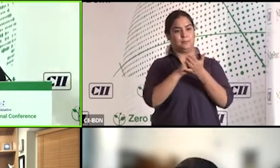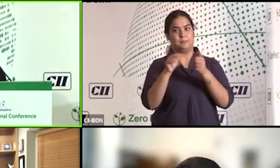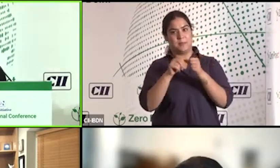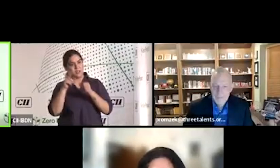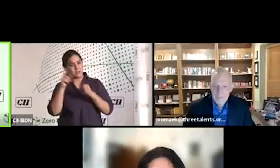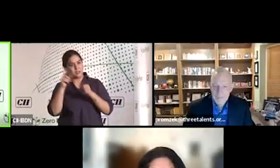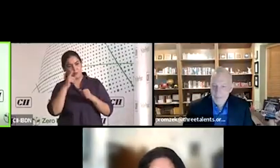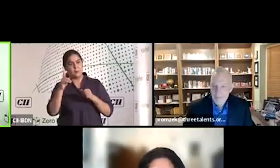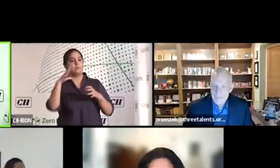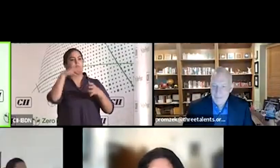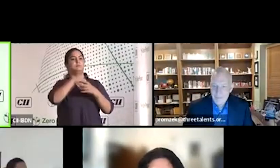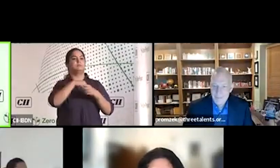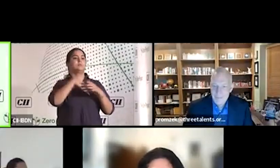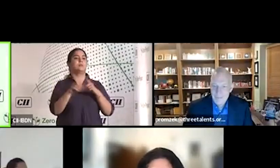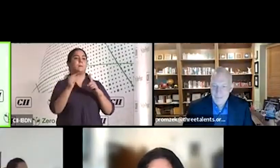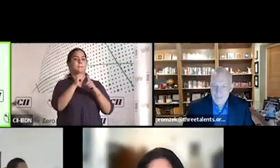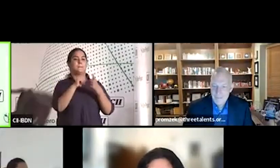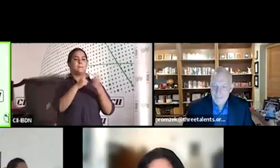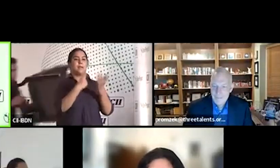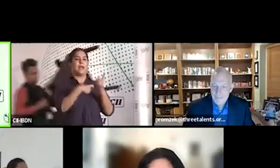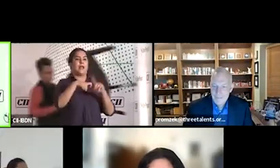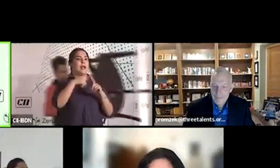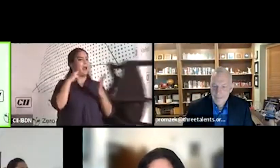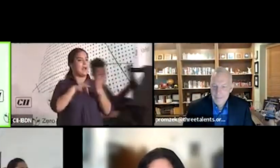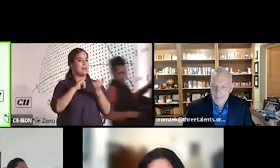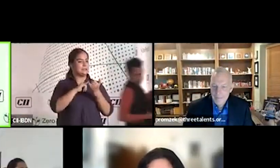Managing Director, Bochum School for the Blind.